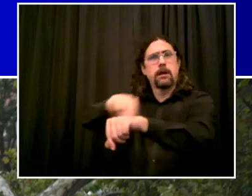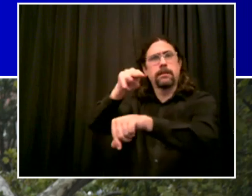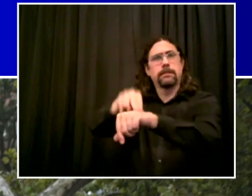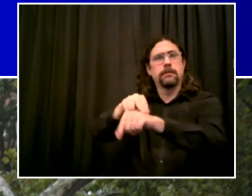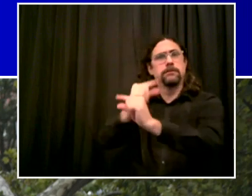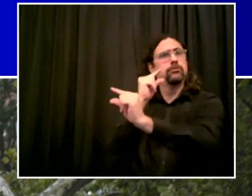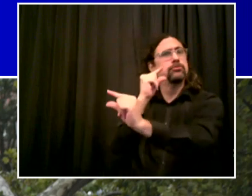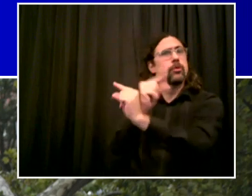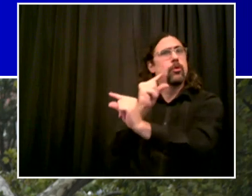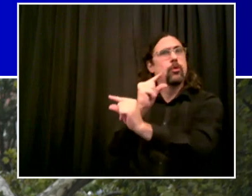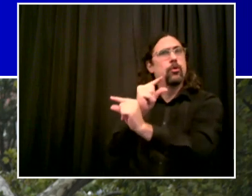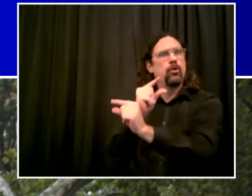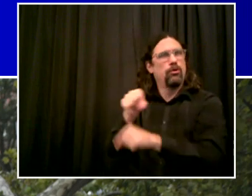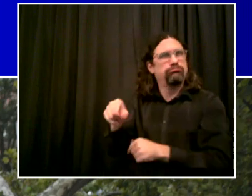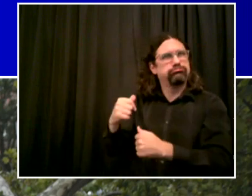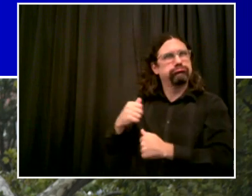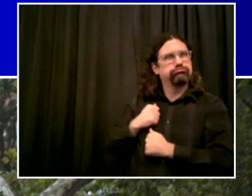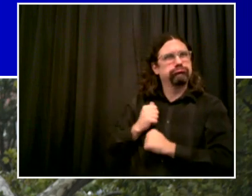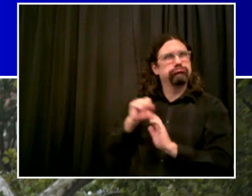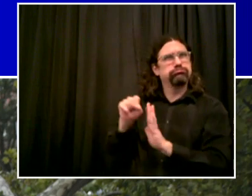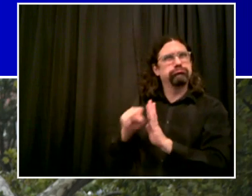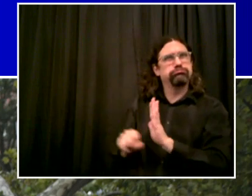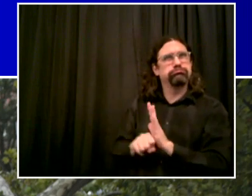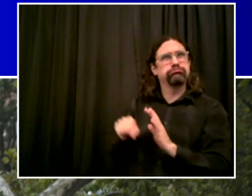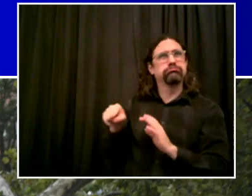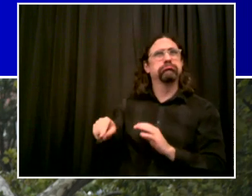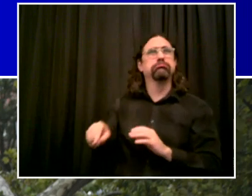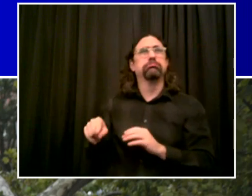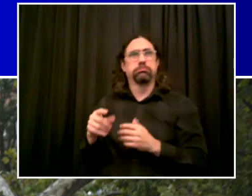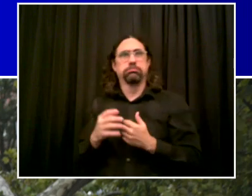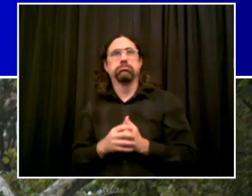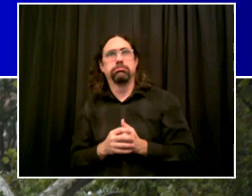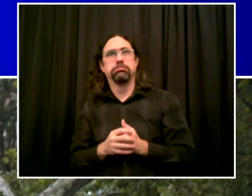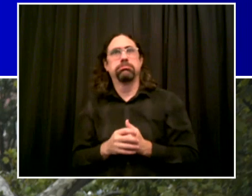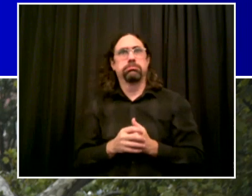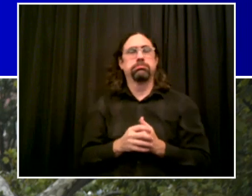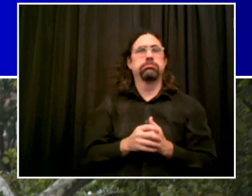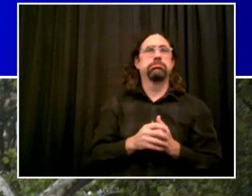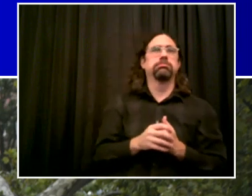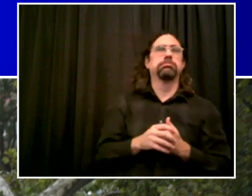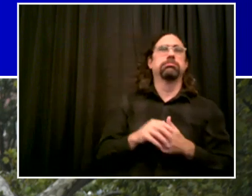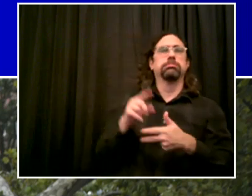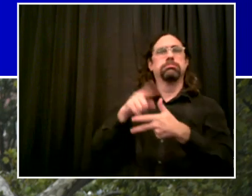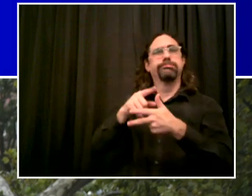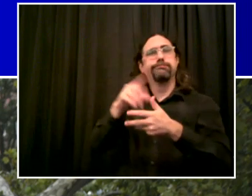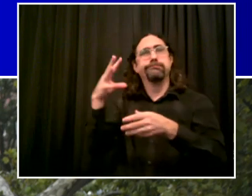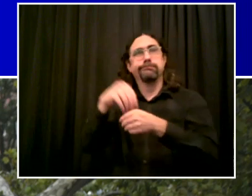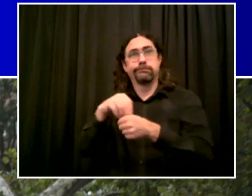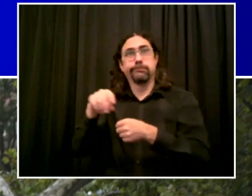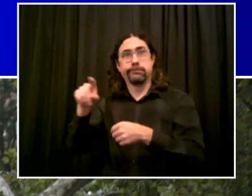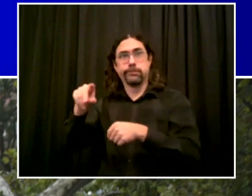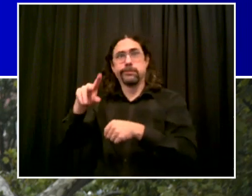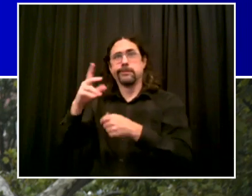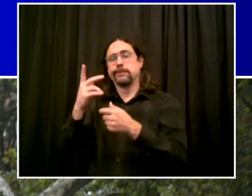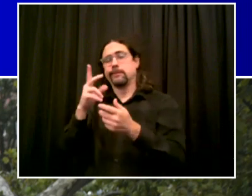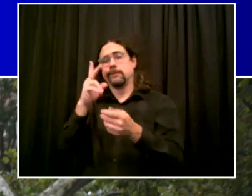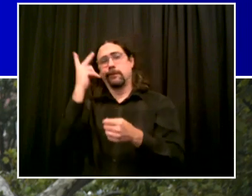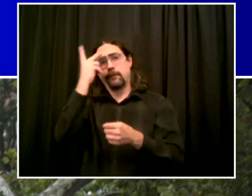PERSONNEL WILL BE OUT THERE FROM A WIDE RANGE OF CITY AGENCIES. THE PARKS DEPARTMENT, THE DEPARTMENT OF